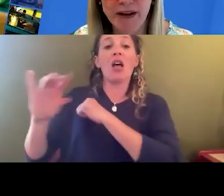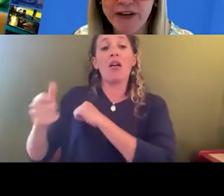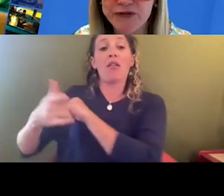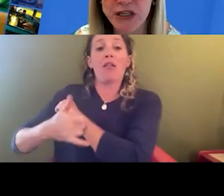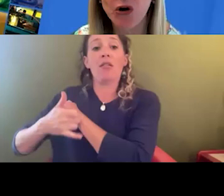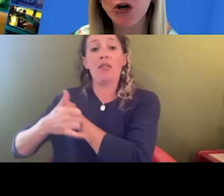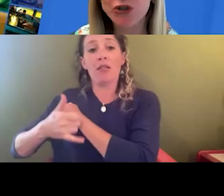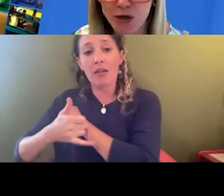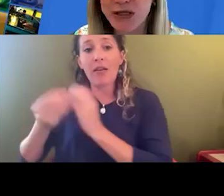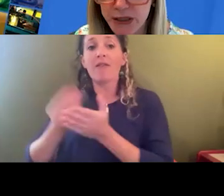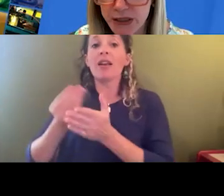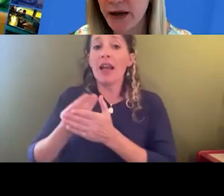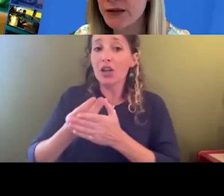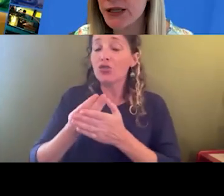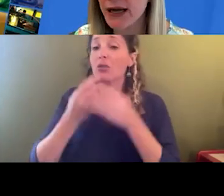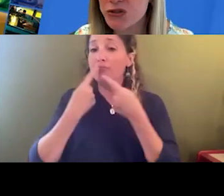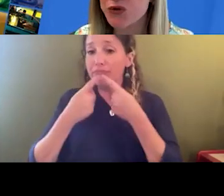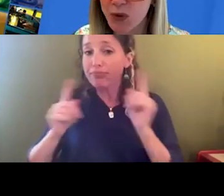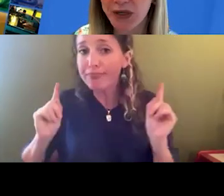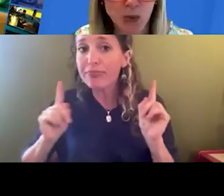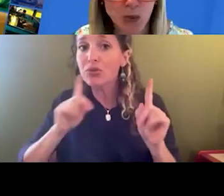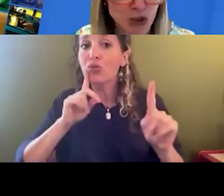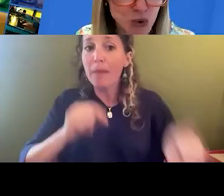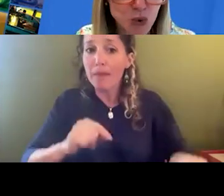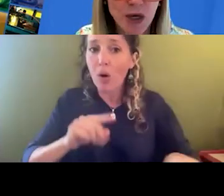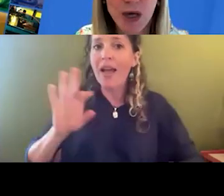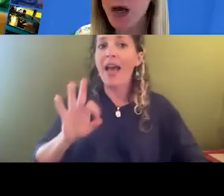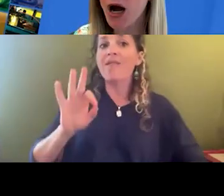FFDR, CHIPs and Science Act of 2022.